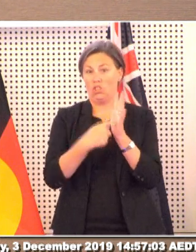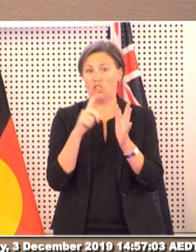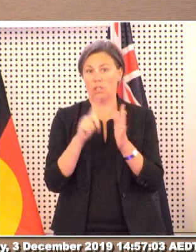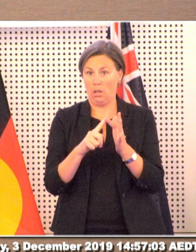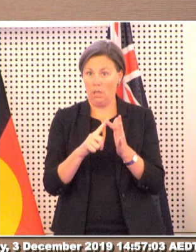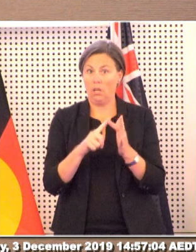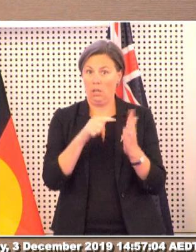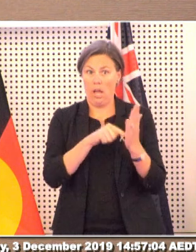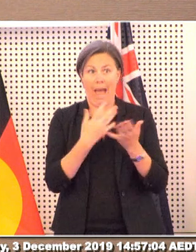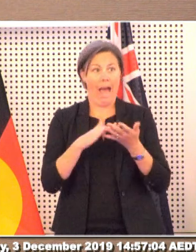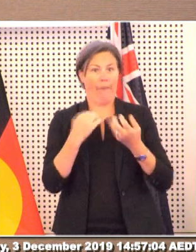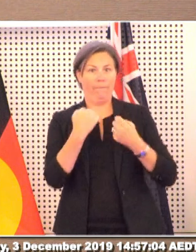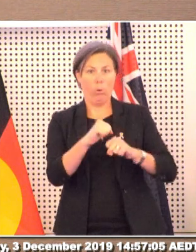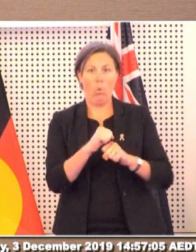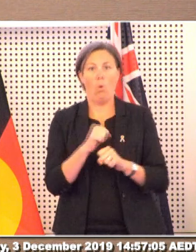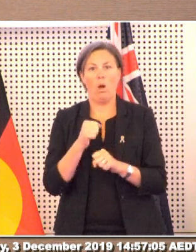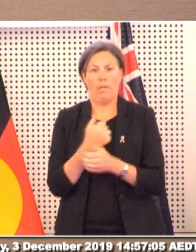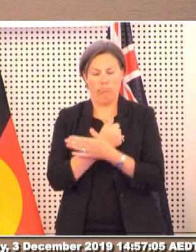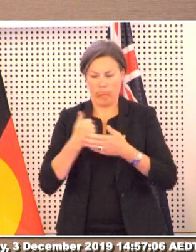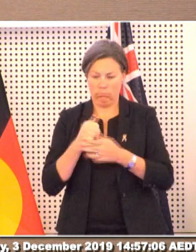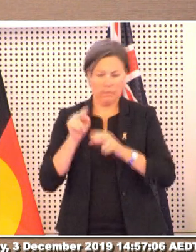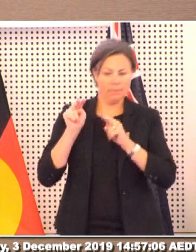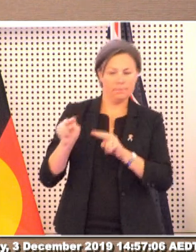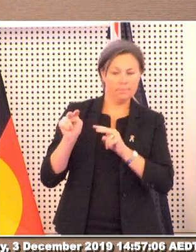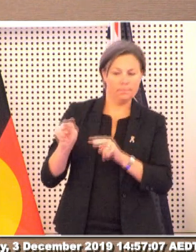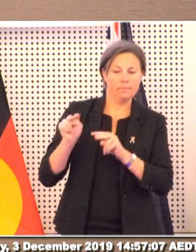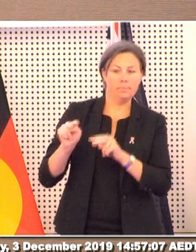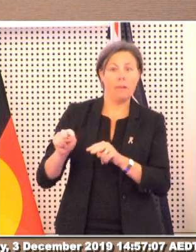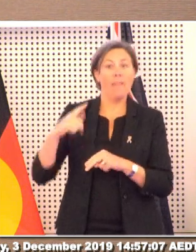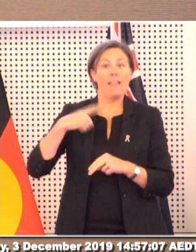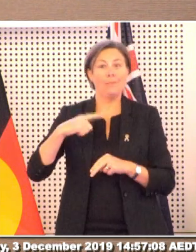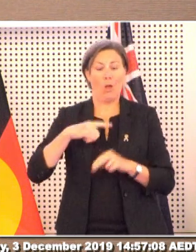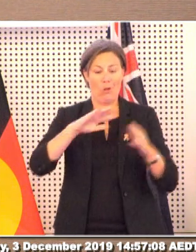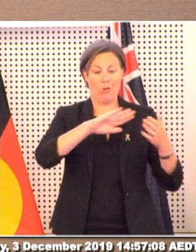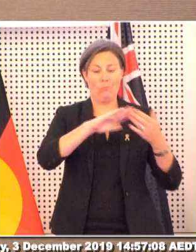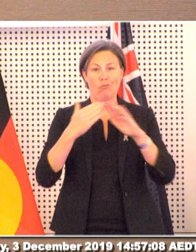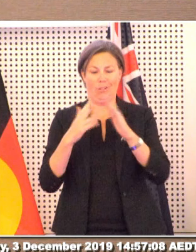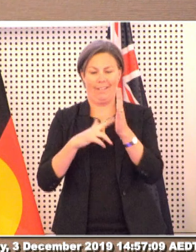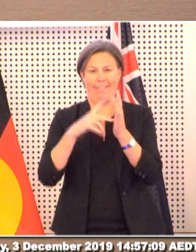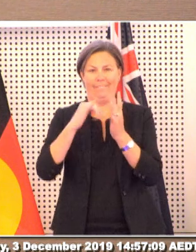And that is one of the roles that community visitors do, the active monitoring of a closed environment.